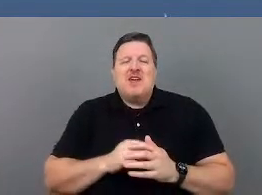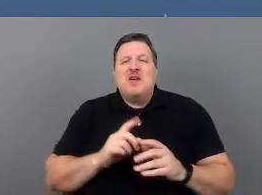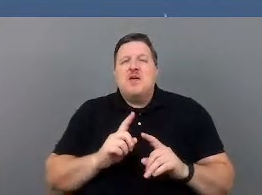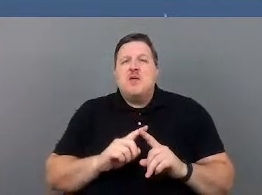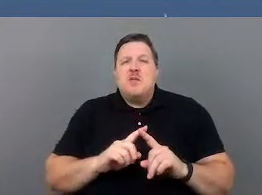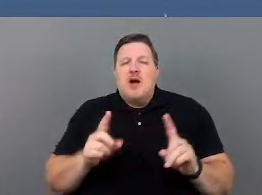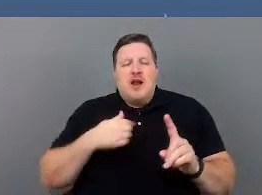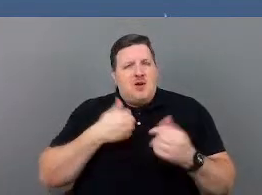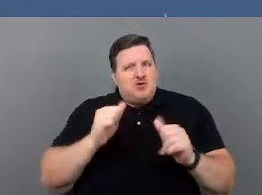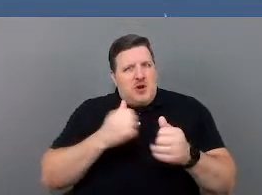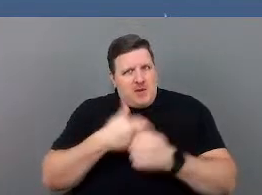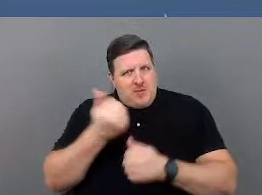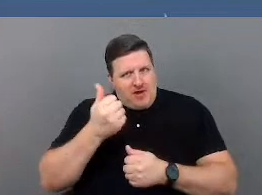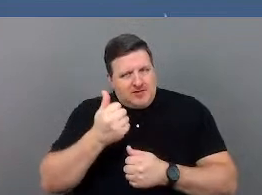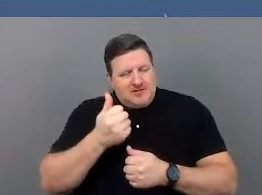TRAINING AND ALSO COMMON SENSE SAYS THAT PEOPLE ARE